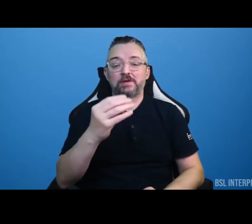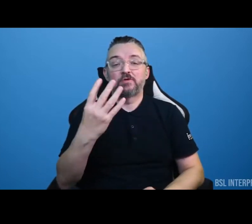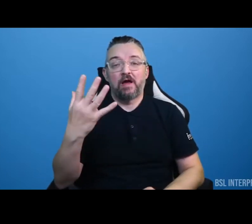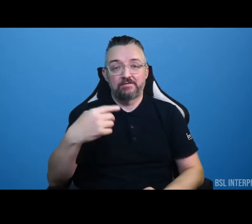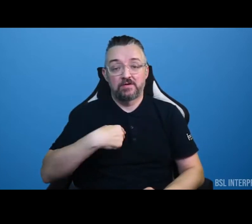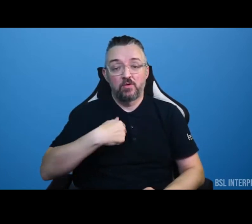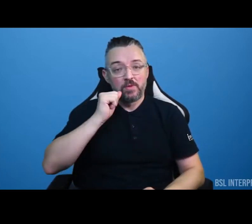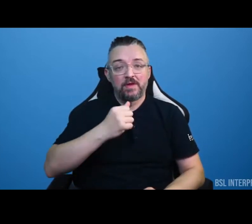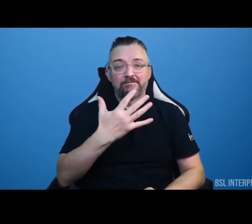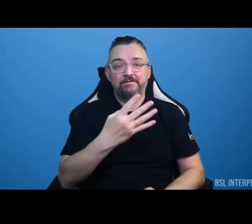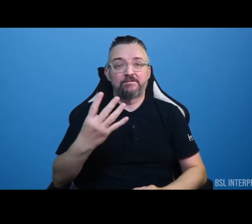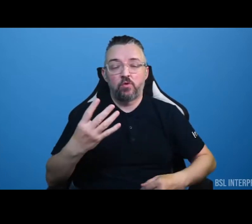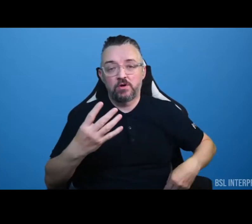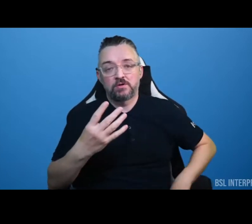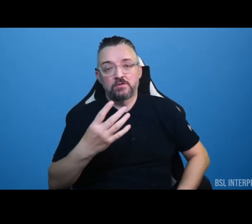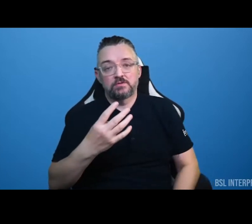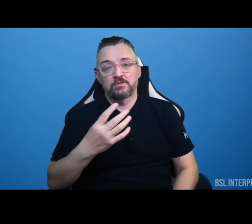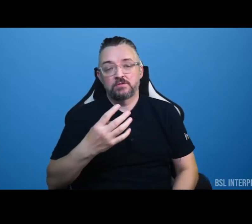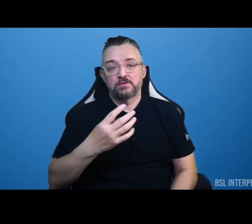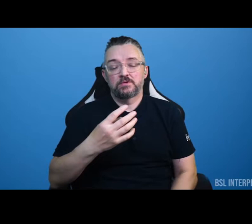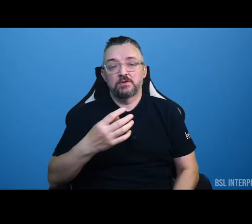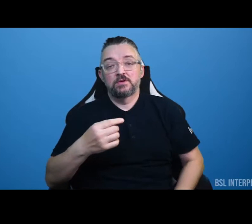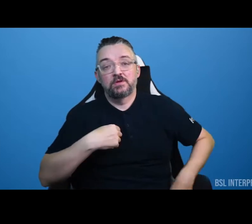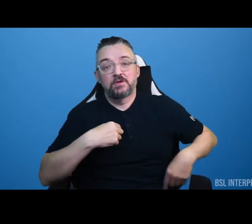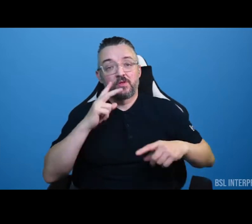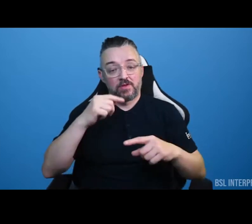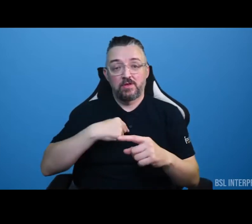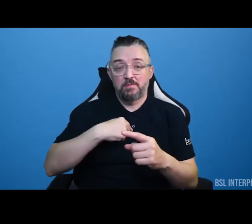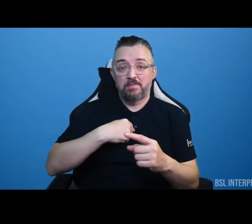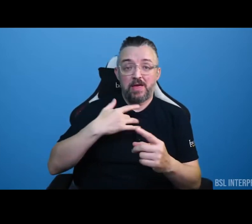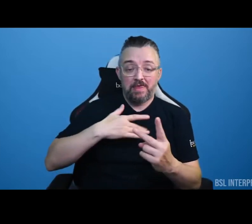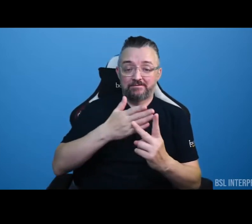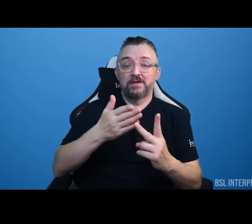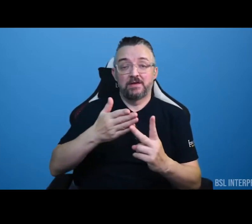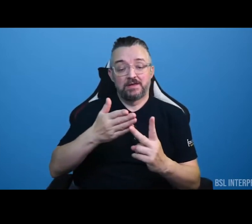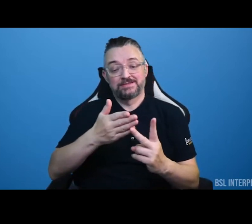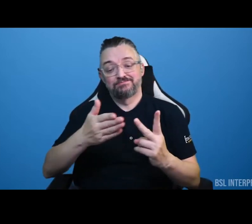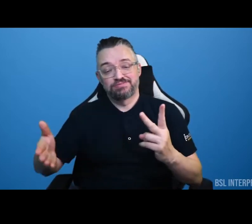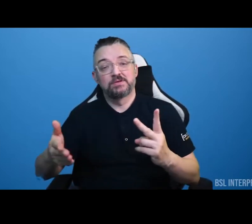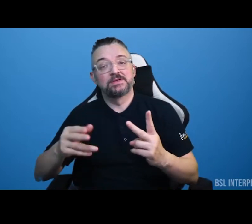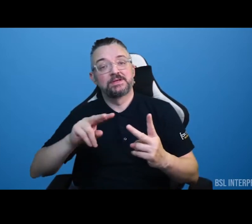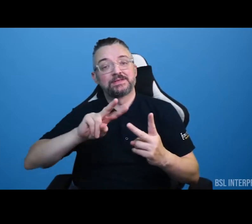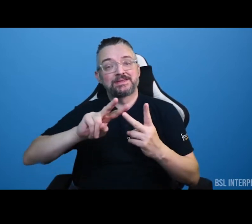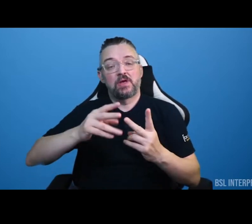So, you know, I'm looking at the kind of second half of my life being in a net zero Scotland, and so I'm really invested in making sure